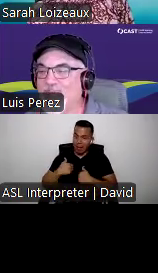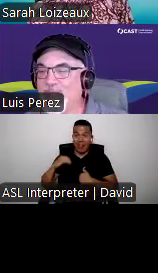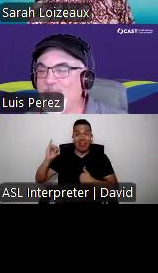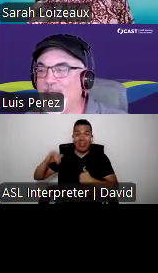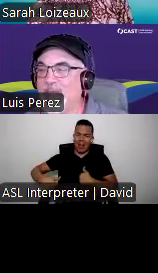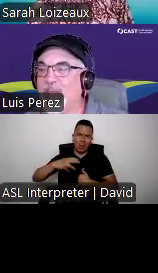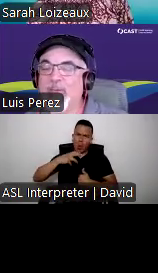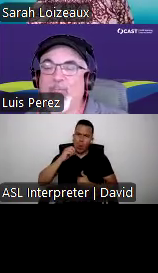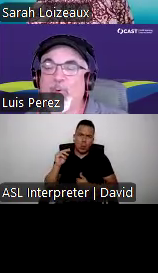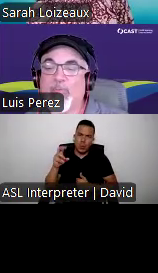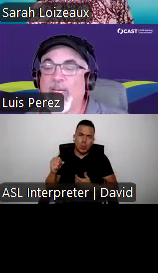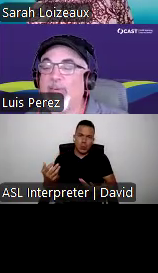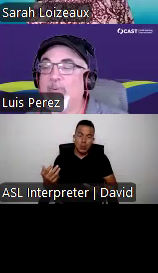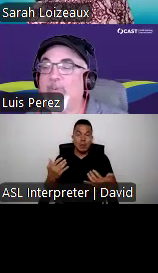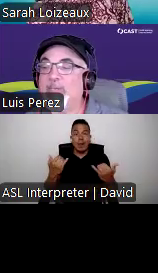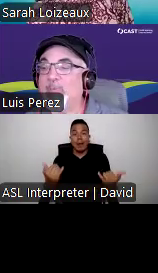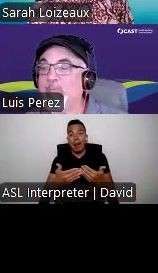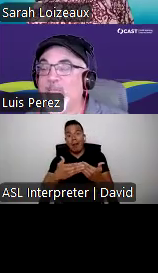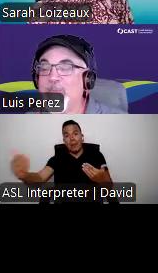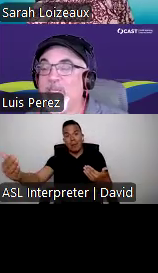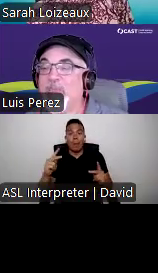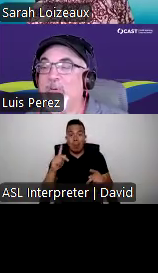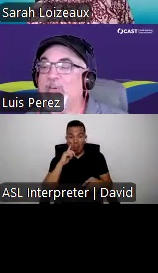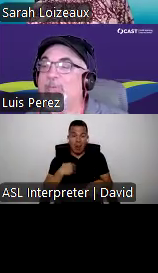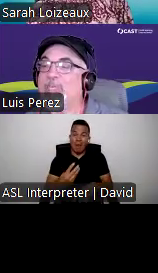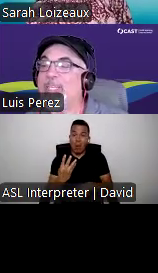people are going to have four or five careers, some of them we haven't even thought of yet,